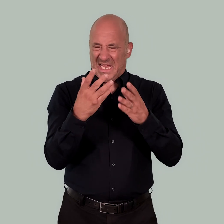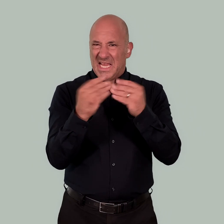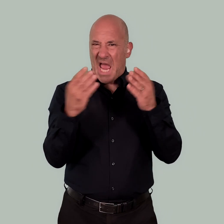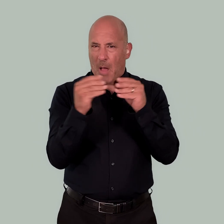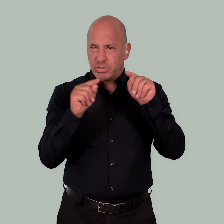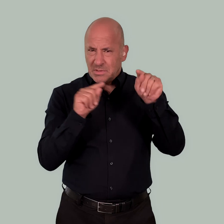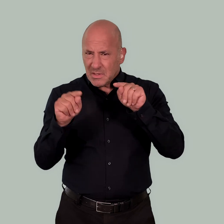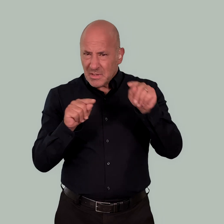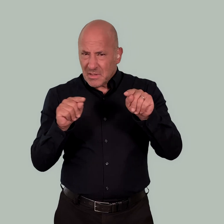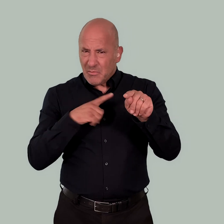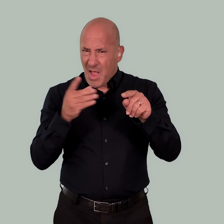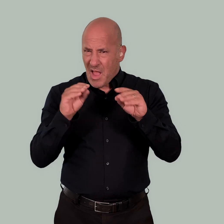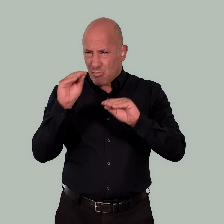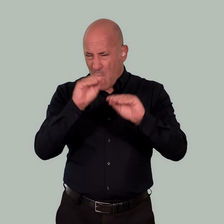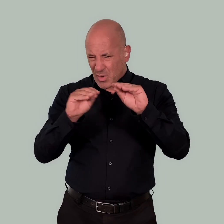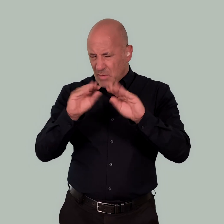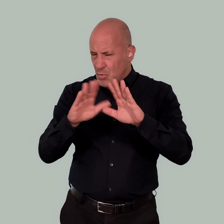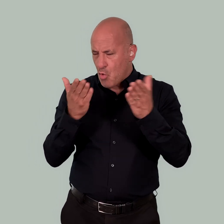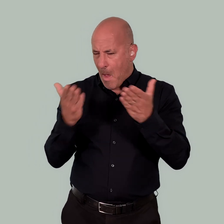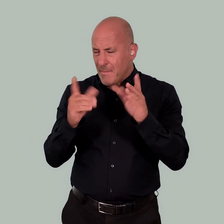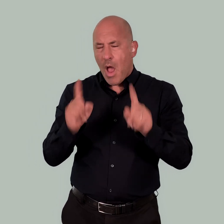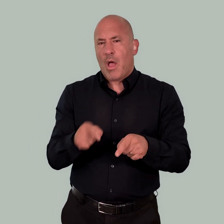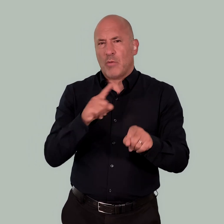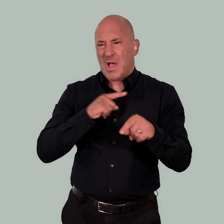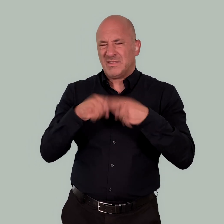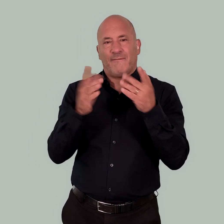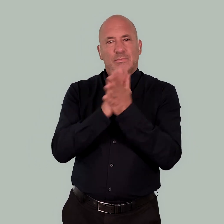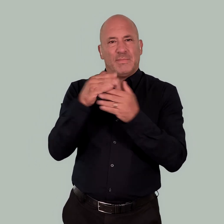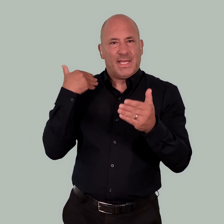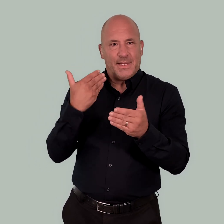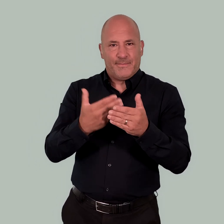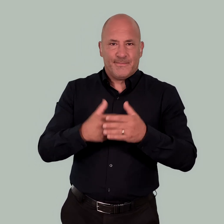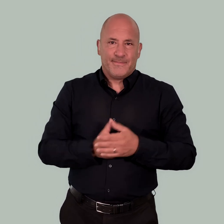where estimates are not directly comparable.